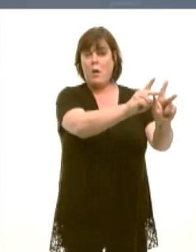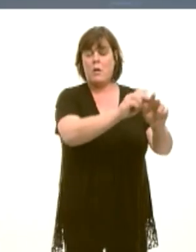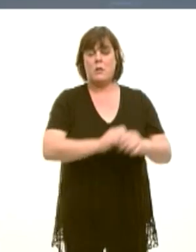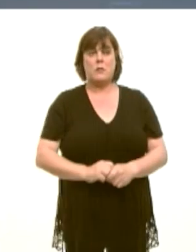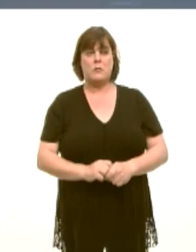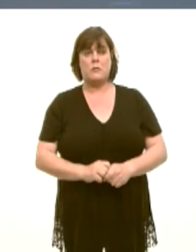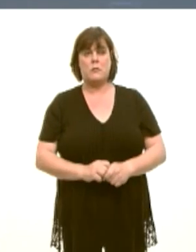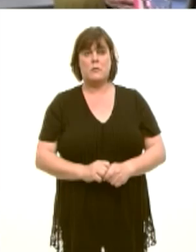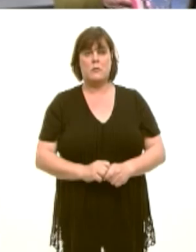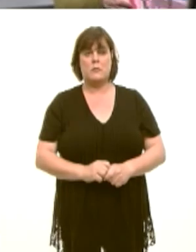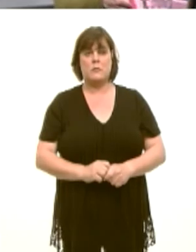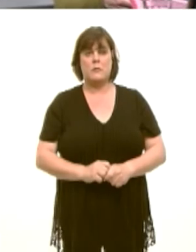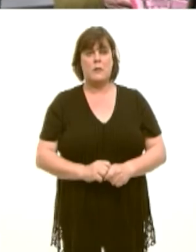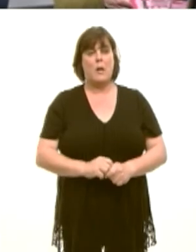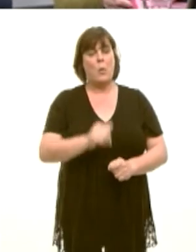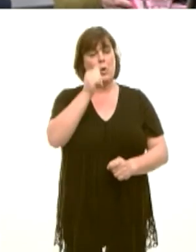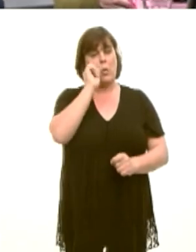to how things work here; nearly everyone is in Government, to start with, and there is